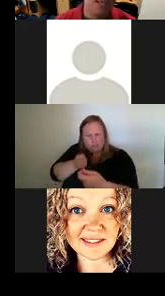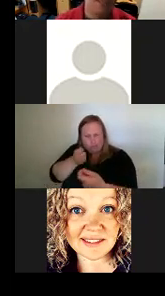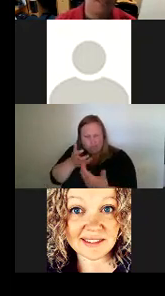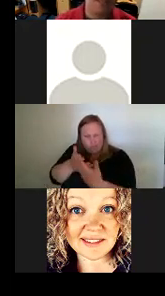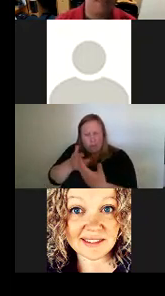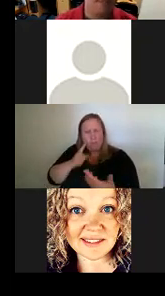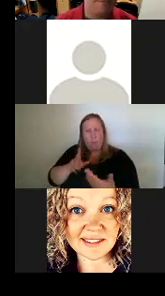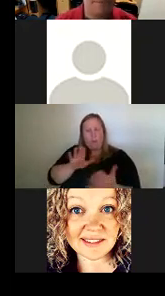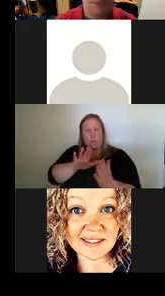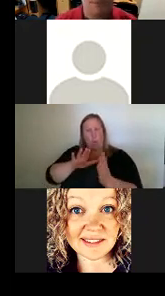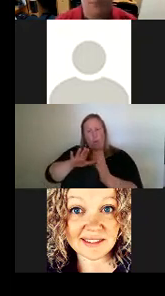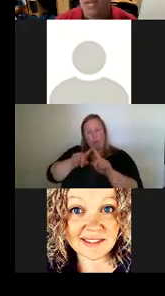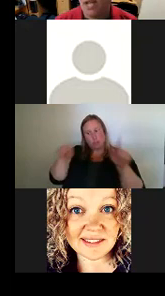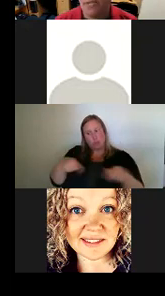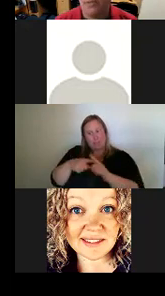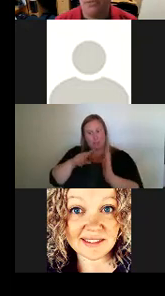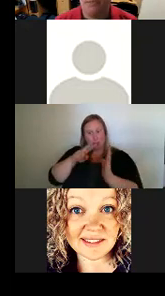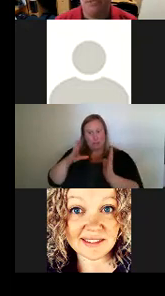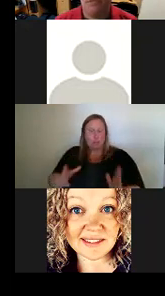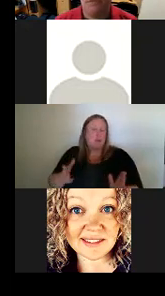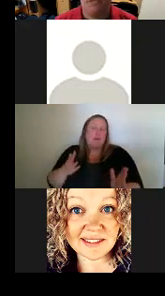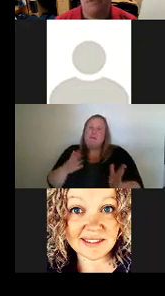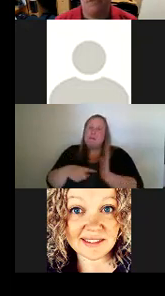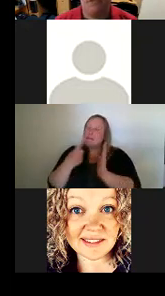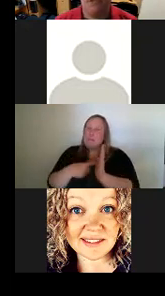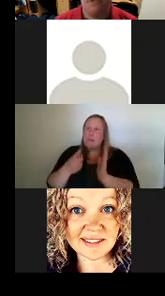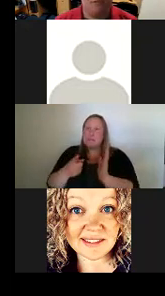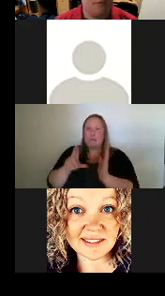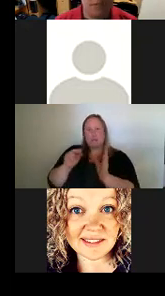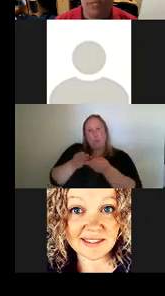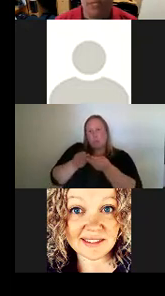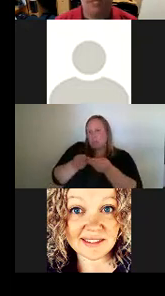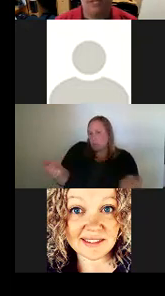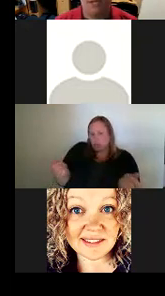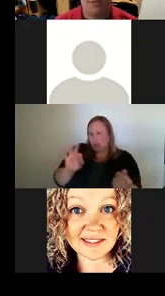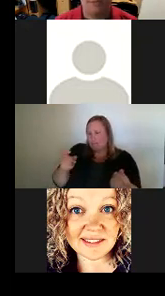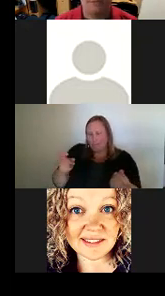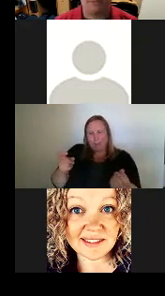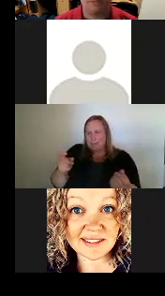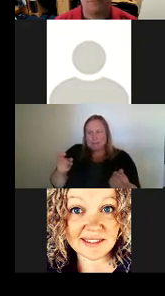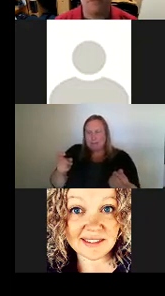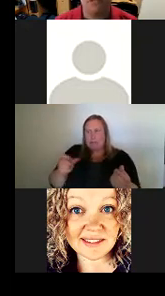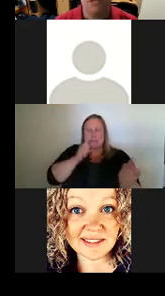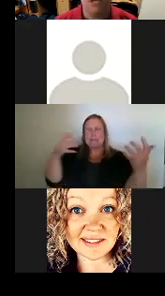SOMETIMES THERE MAY NOT BE A SOLUTION BECAUSE SOMETHING IS COMPLETELY INCOMPATIBLE.